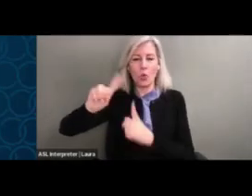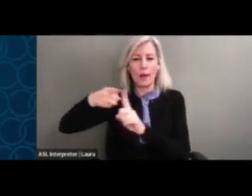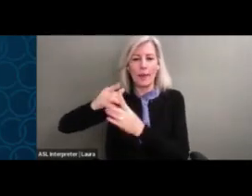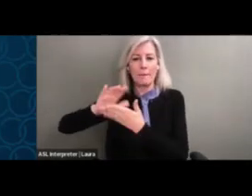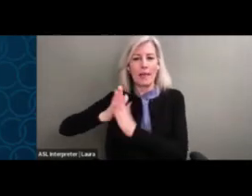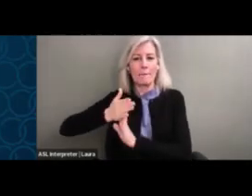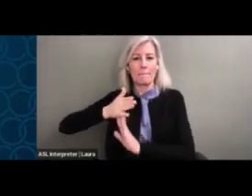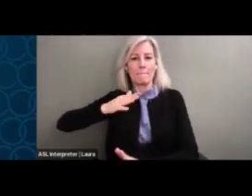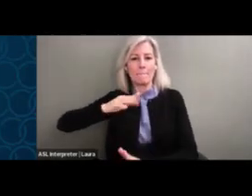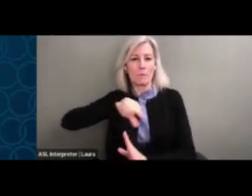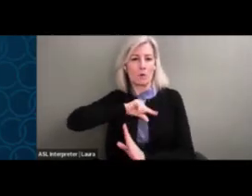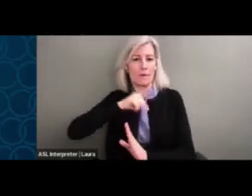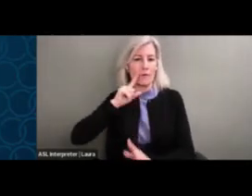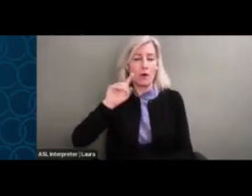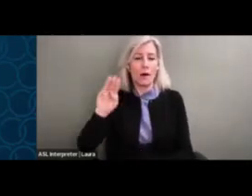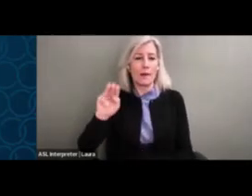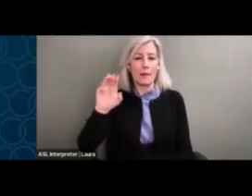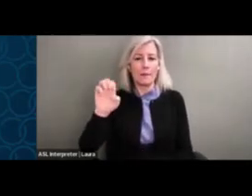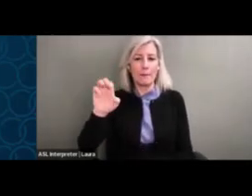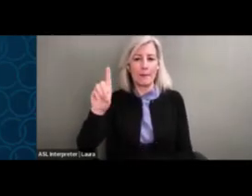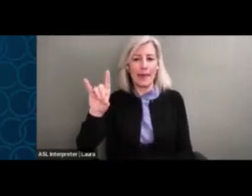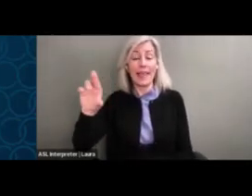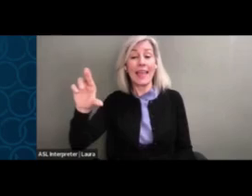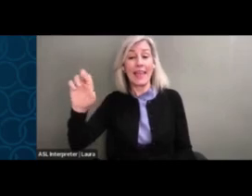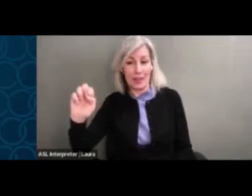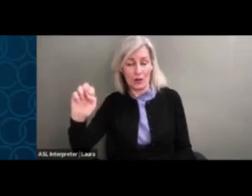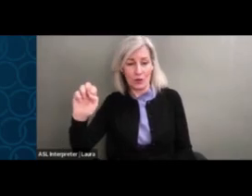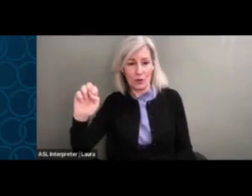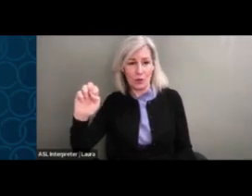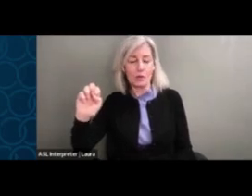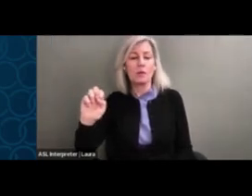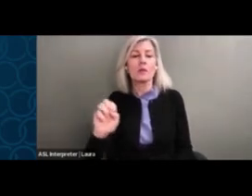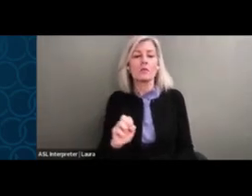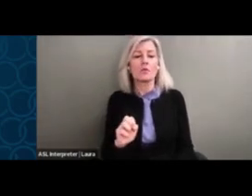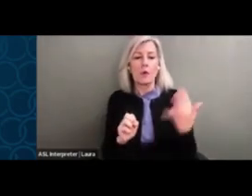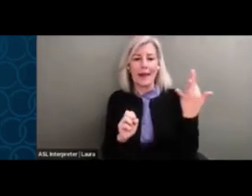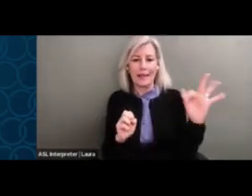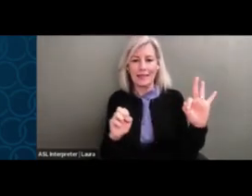all the way up until they become eligible for Medicare,